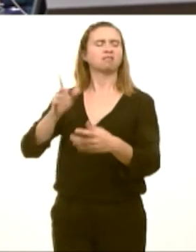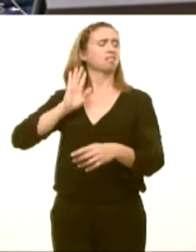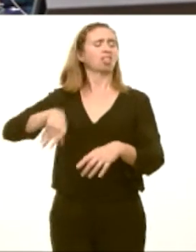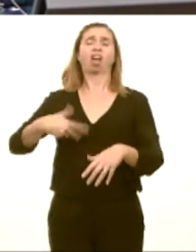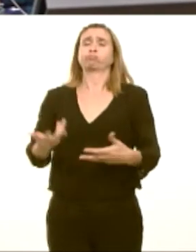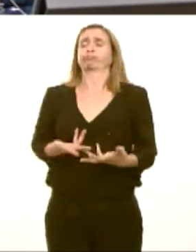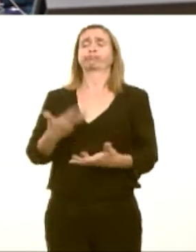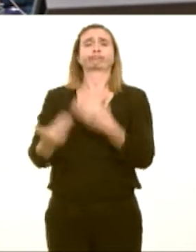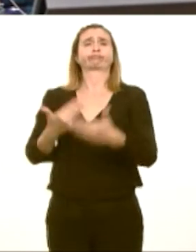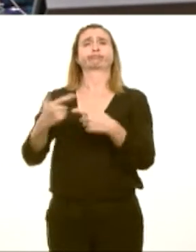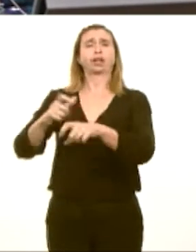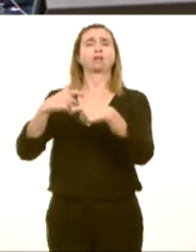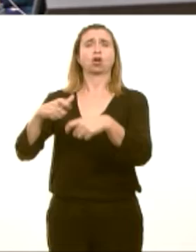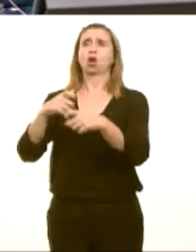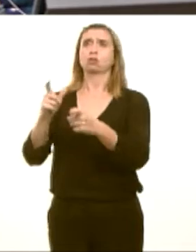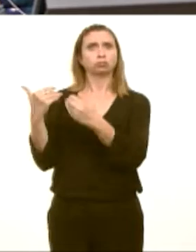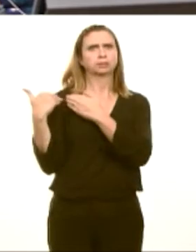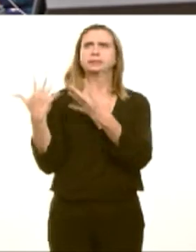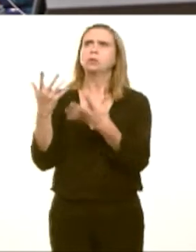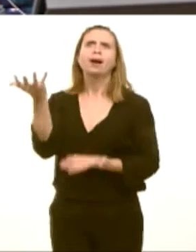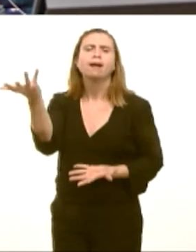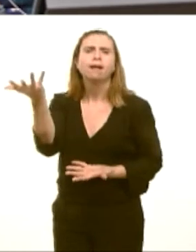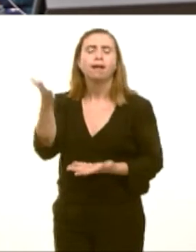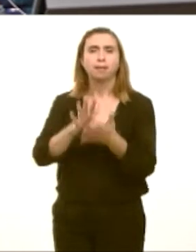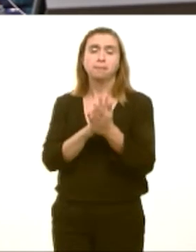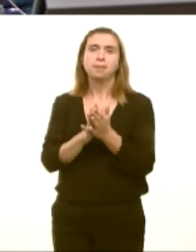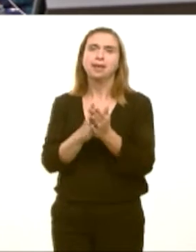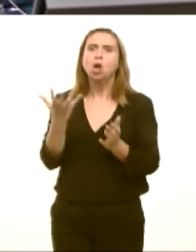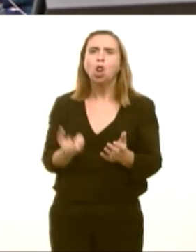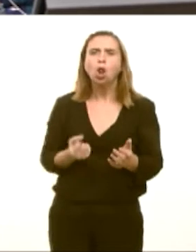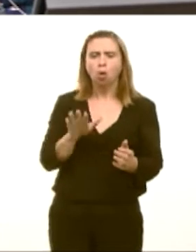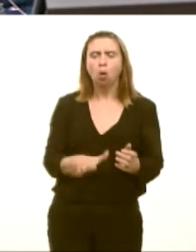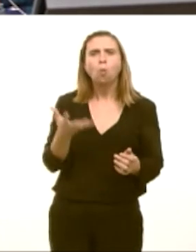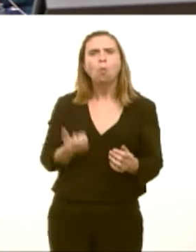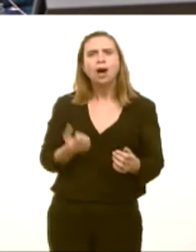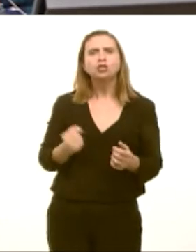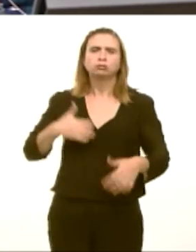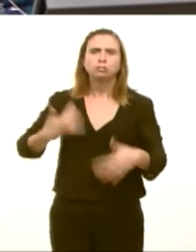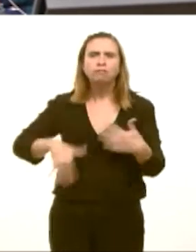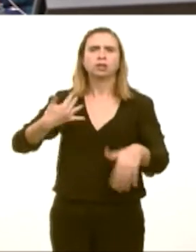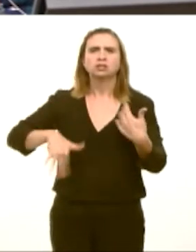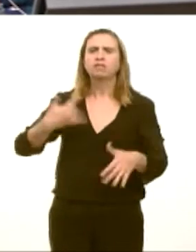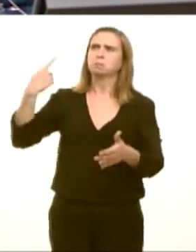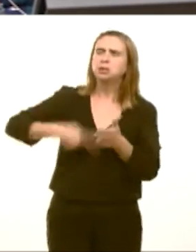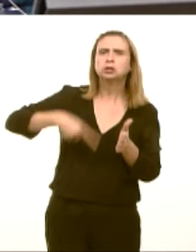for them at all and it is the low paid who are carrying the burden. Why do away with tax credits for those who are working?